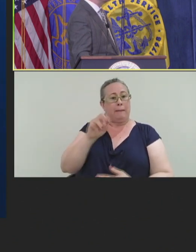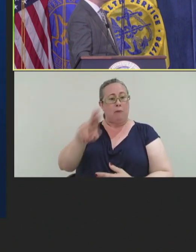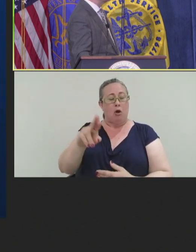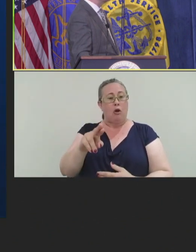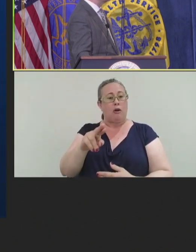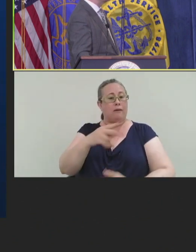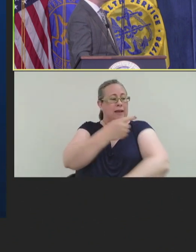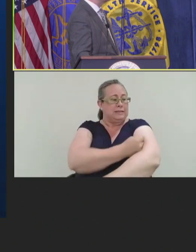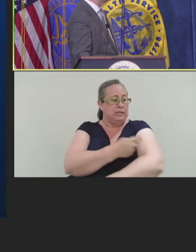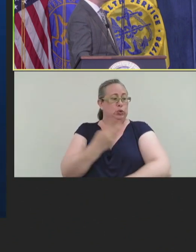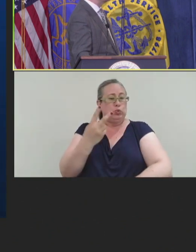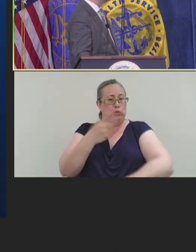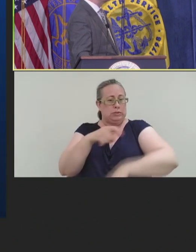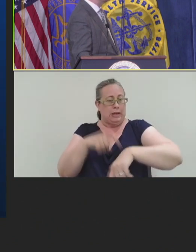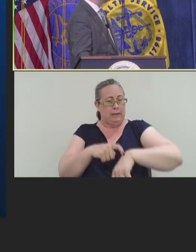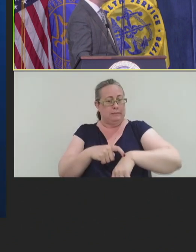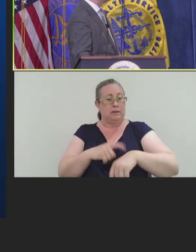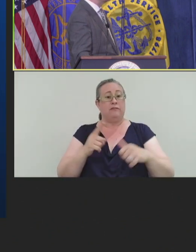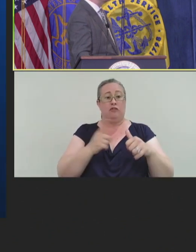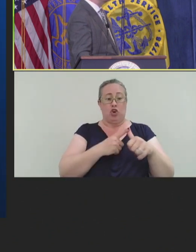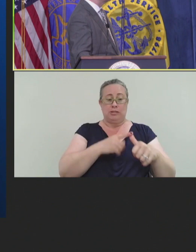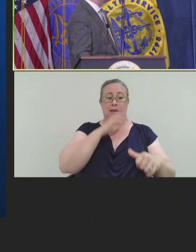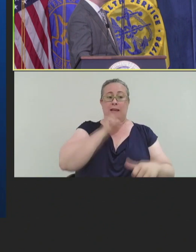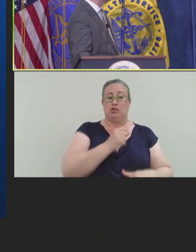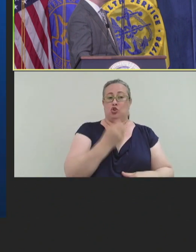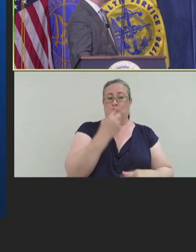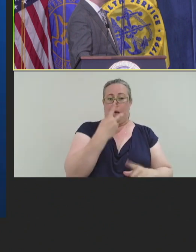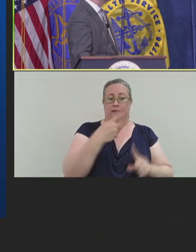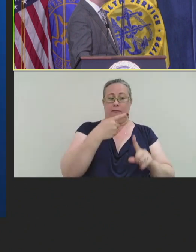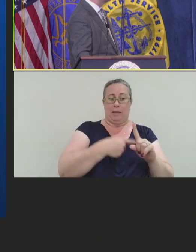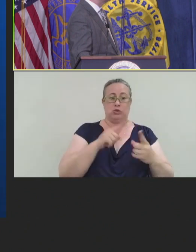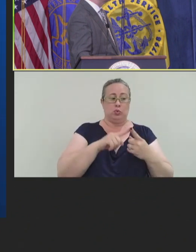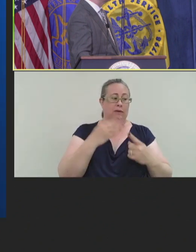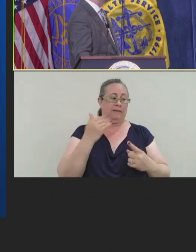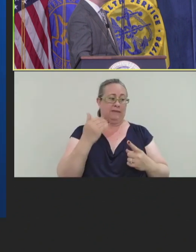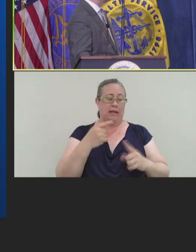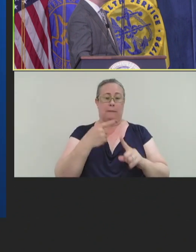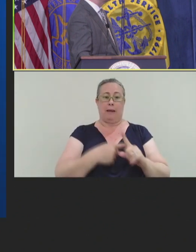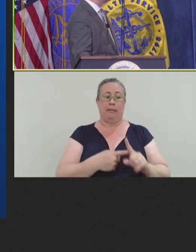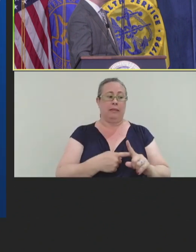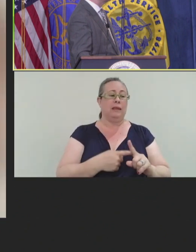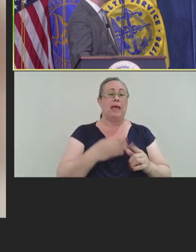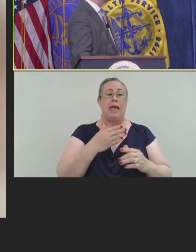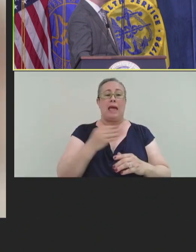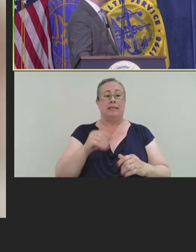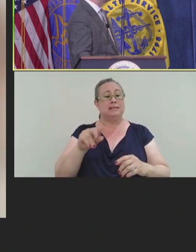the first at 12 to 15 months of age and the second between the ages of four and six. Jessica